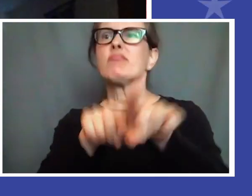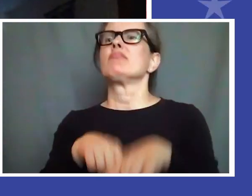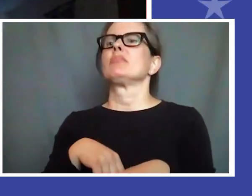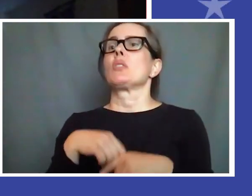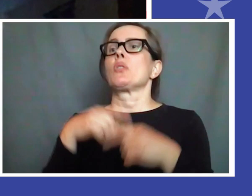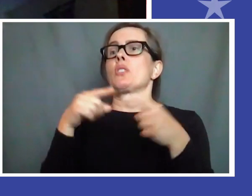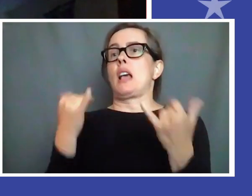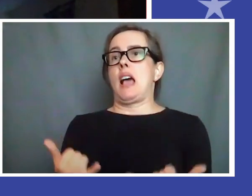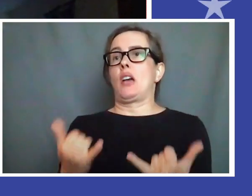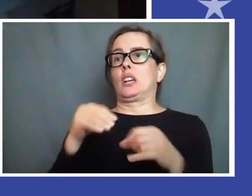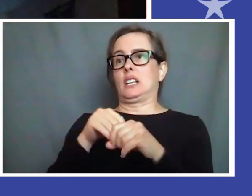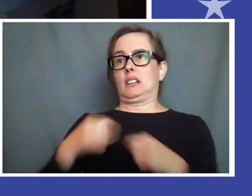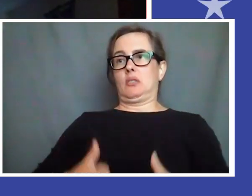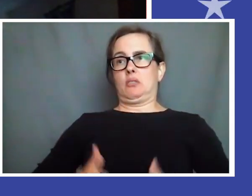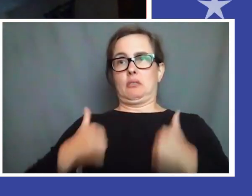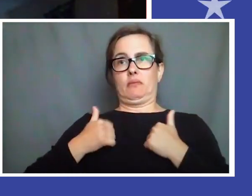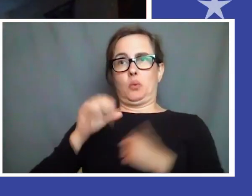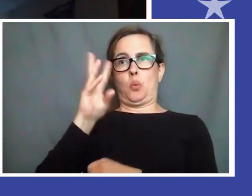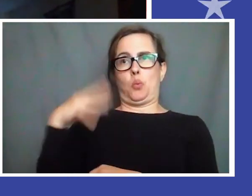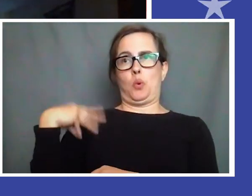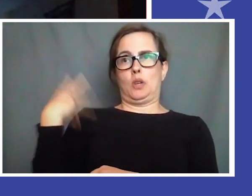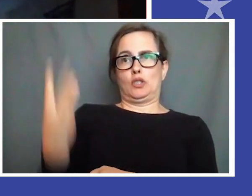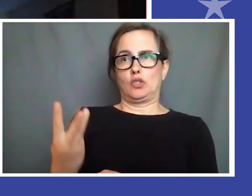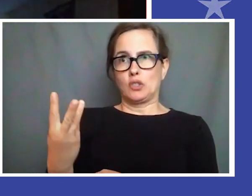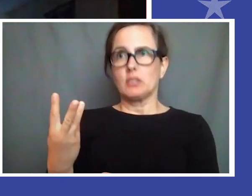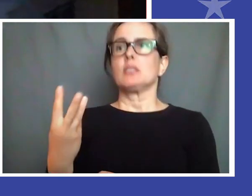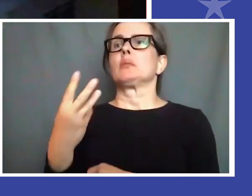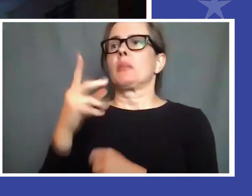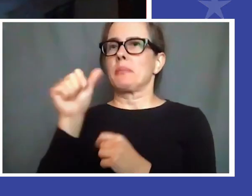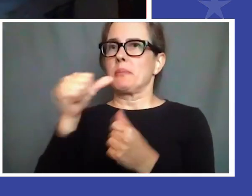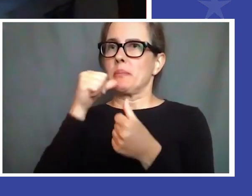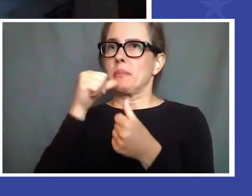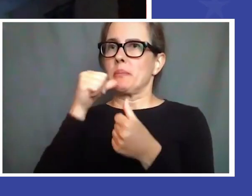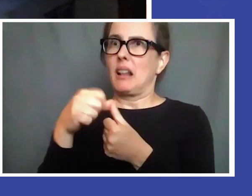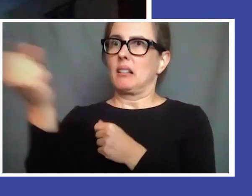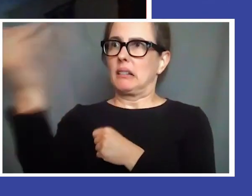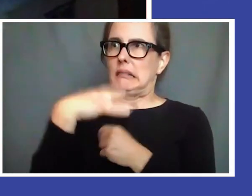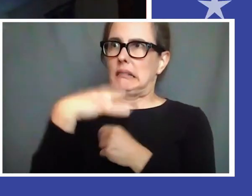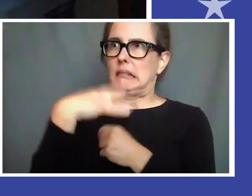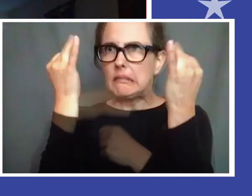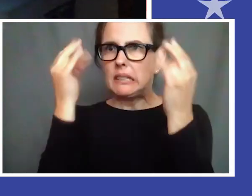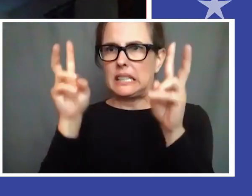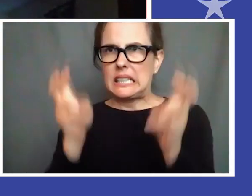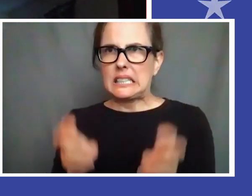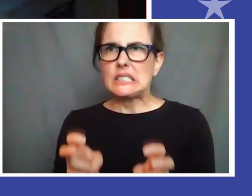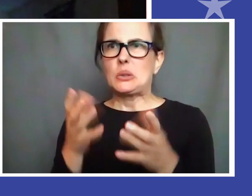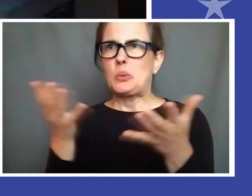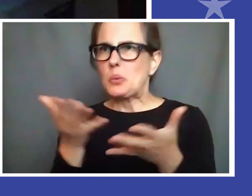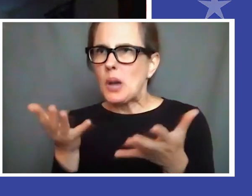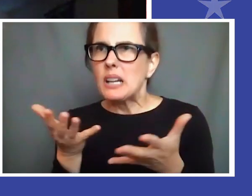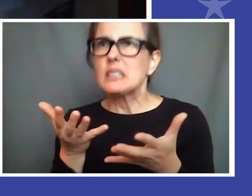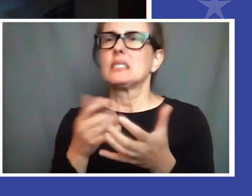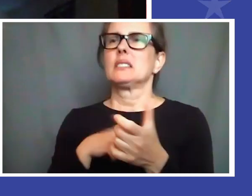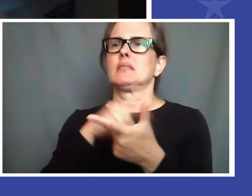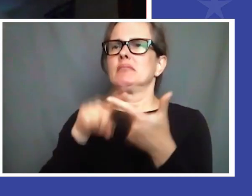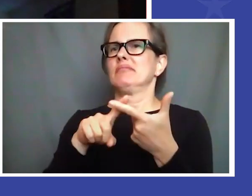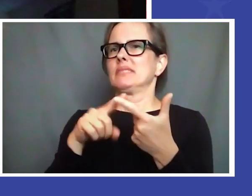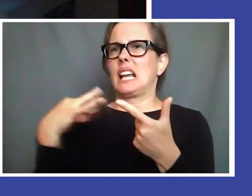in Ohio I had to think about those things. In Washington, now that we're entirely vote by mail, I think about the important things, like, "Oh, I need to research this issue,